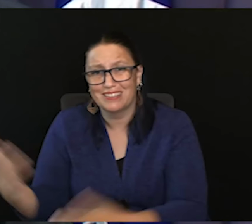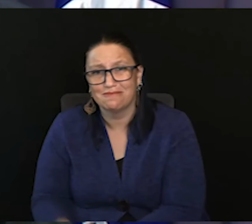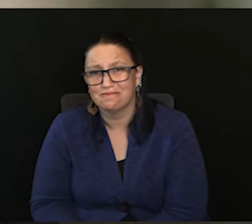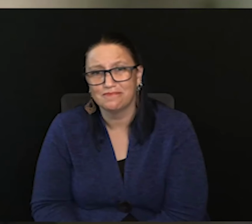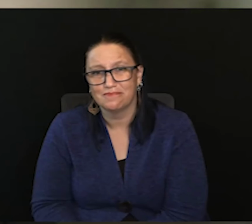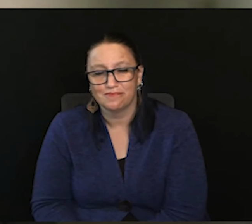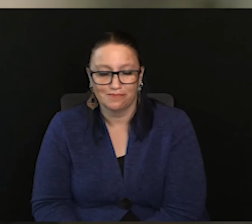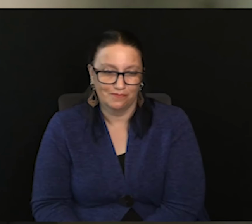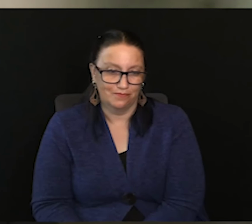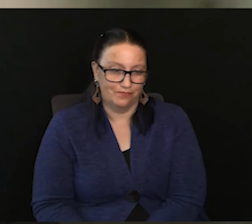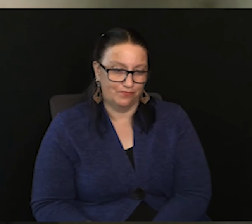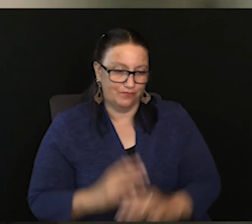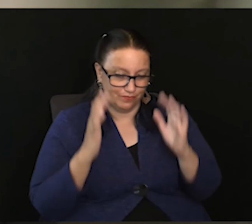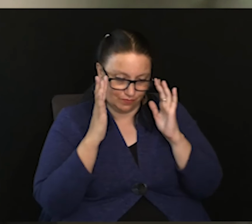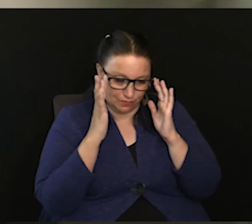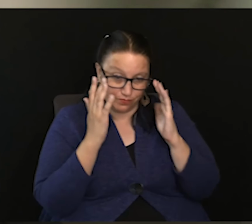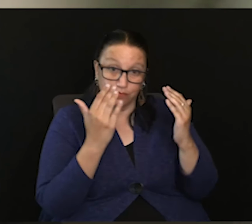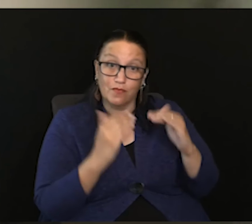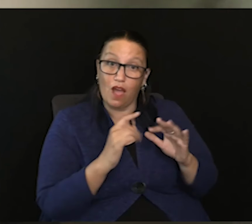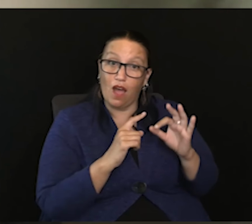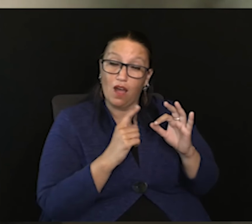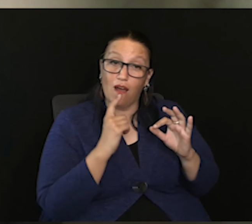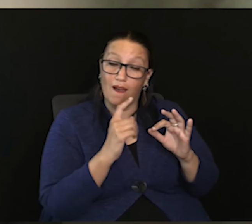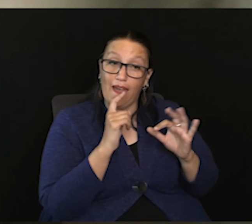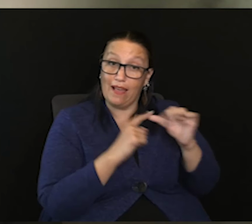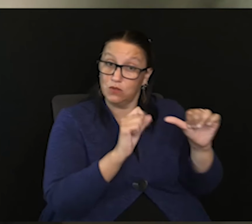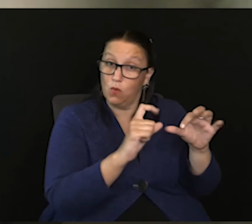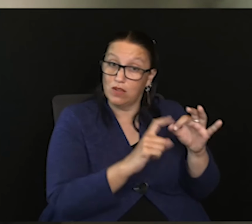Great. And now just in relation to the pensioner's program,